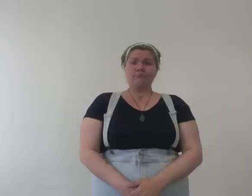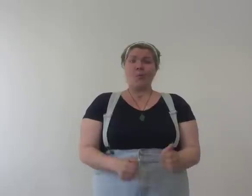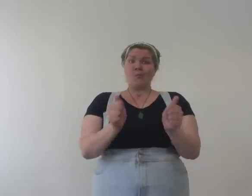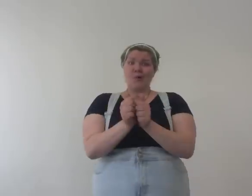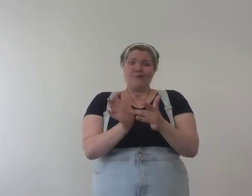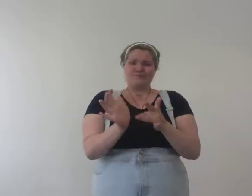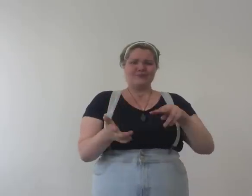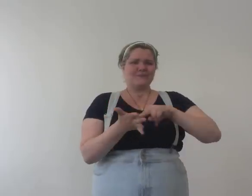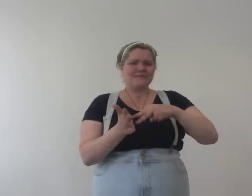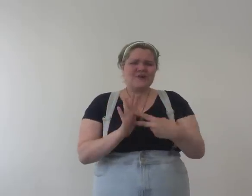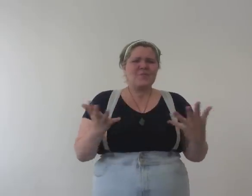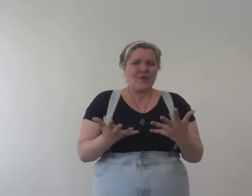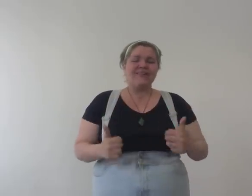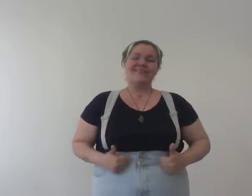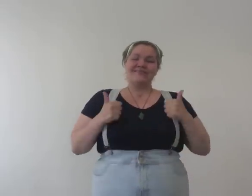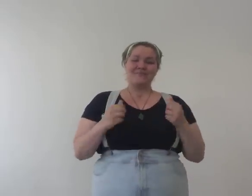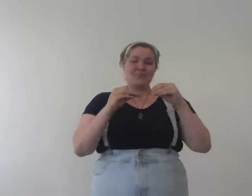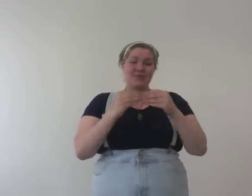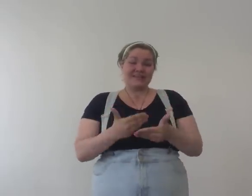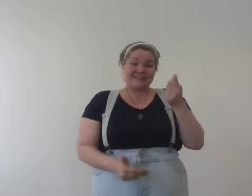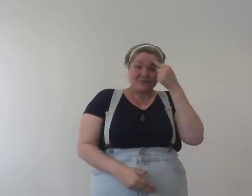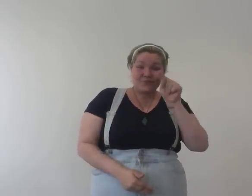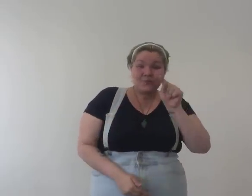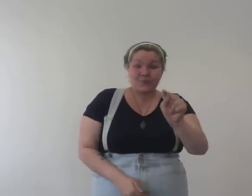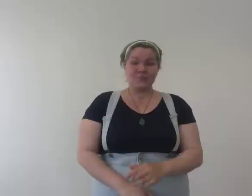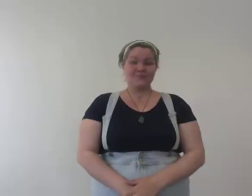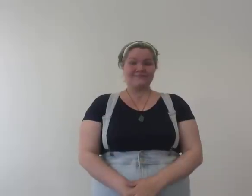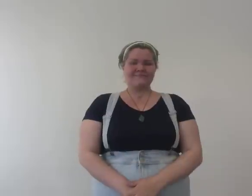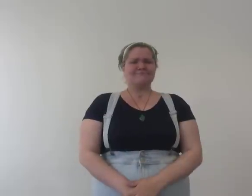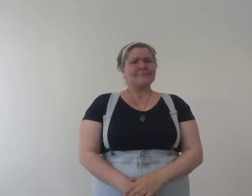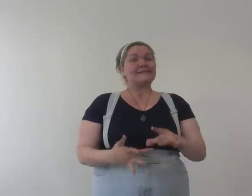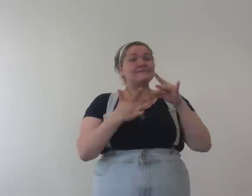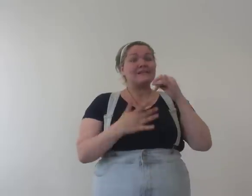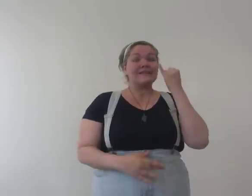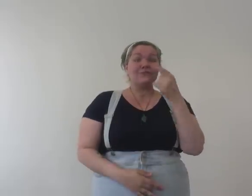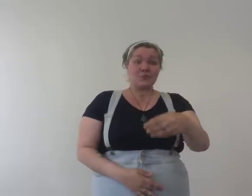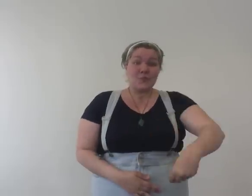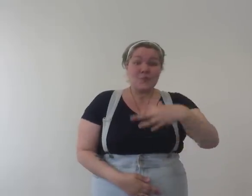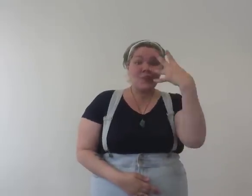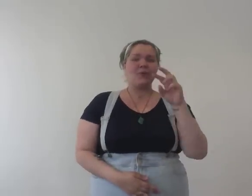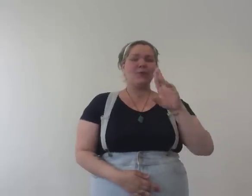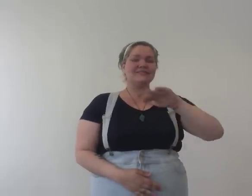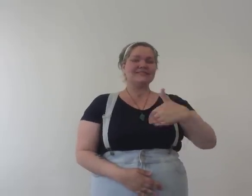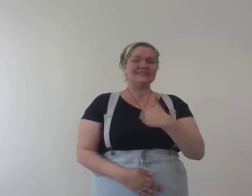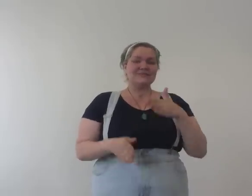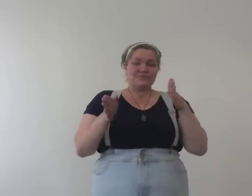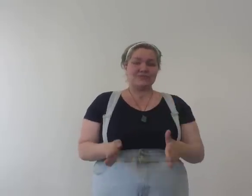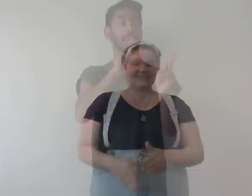After all, with privilege, life is easier for you, especially if you are a white or cisgendered person.